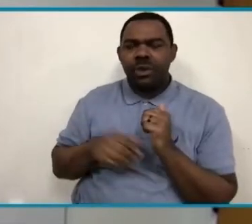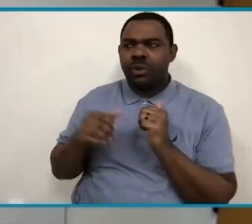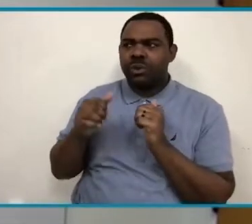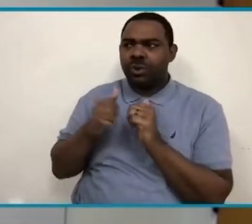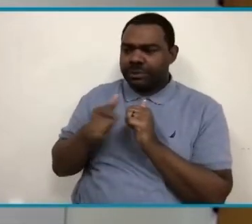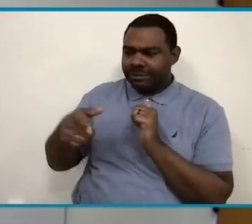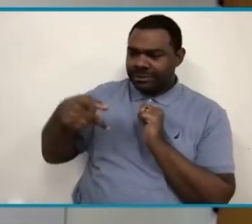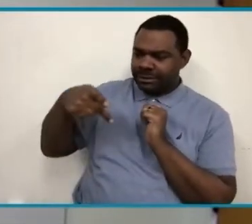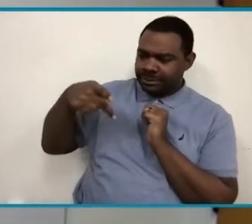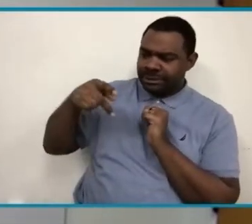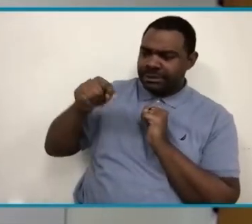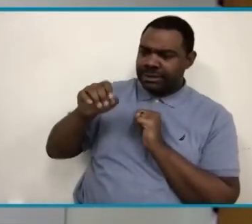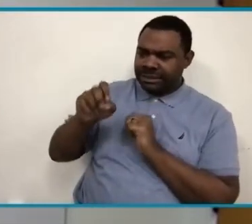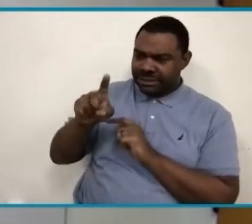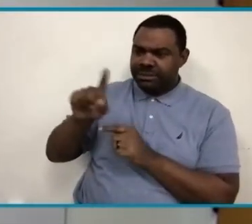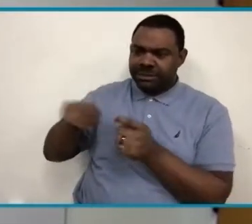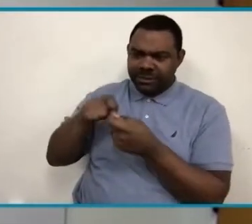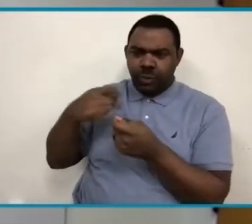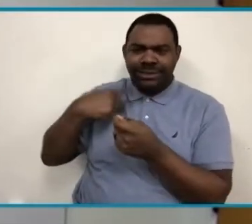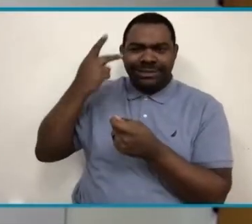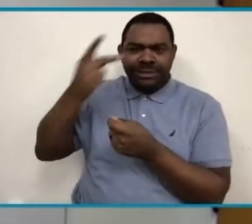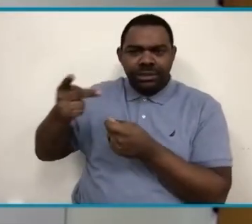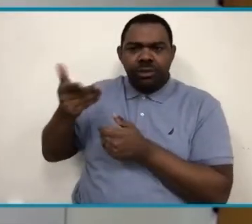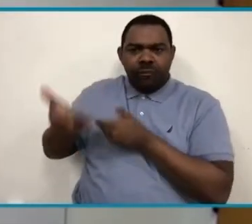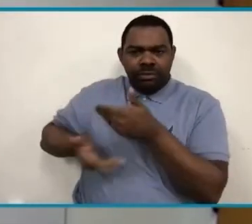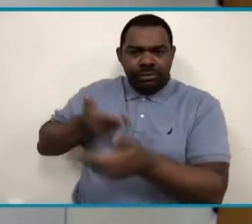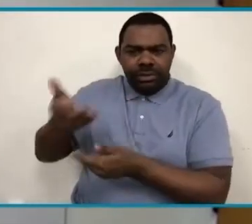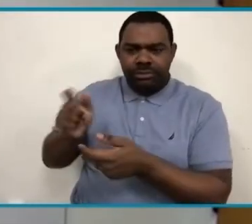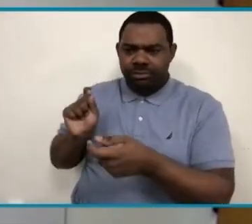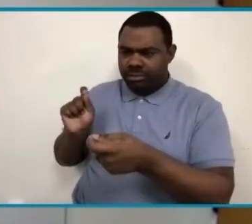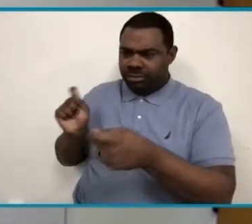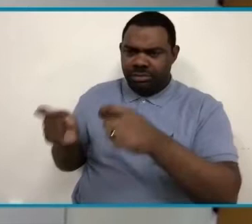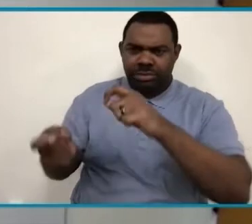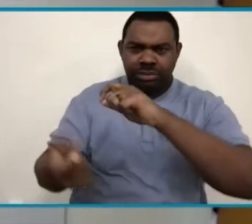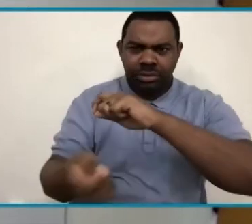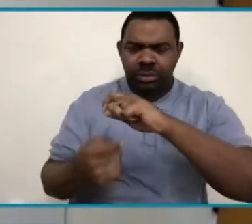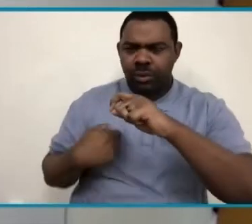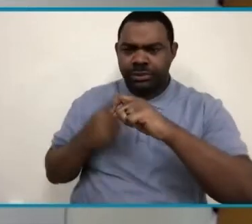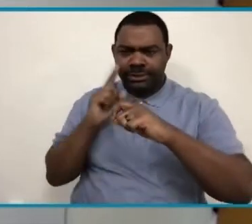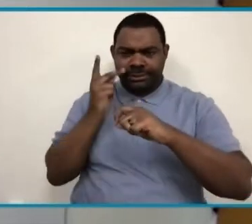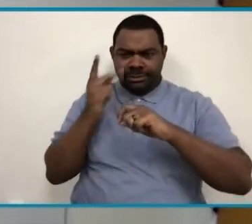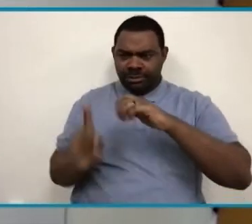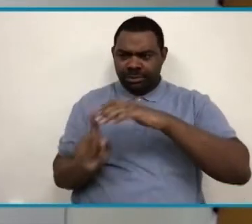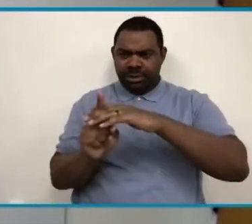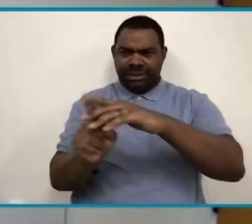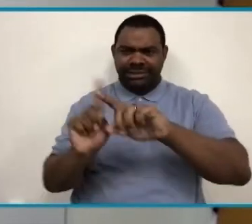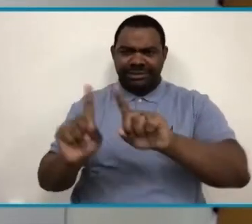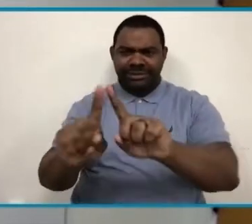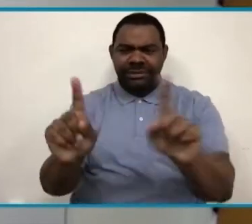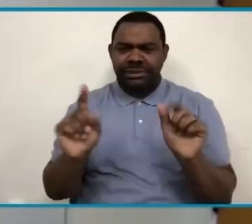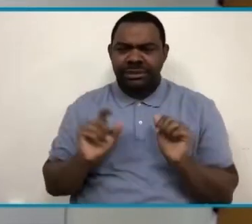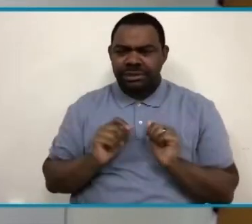change over time and manifest in some of our neurophysiological indicators in a logical